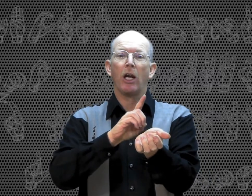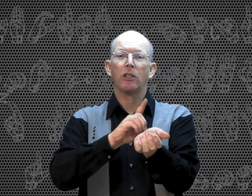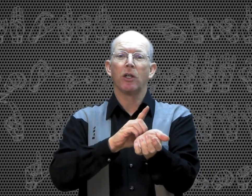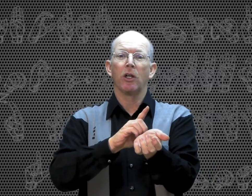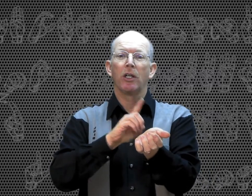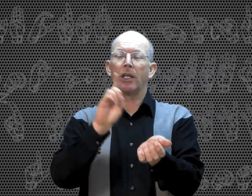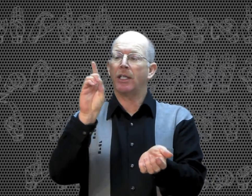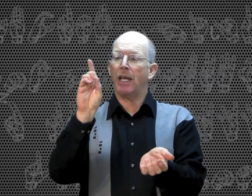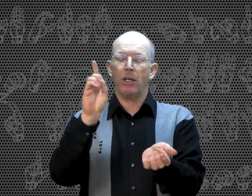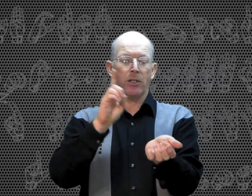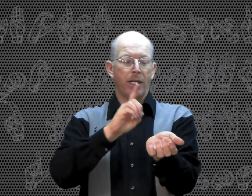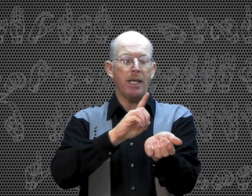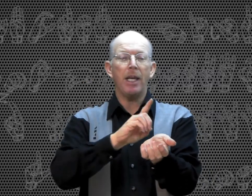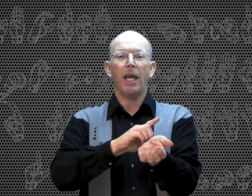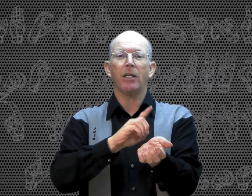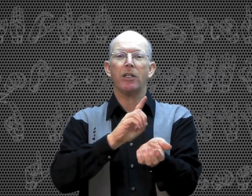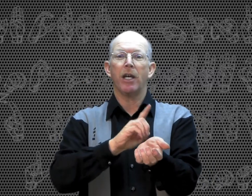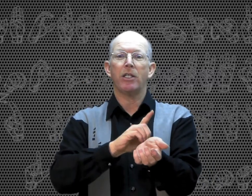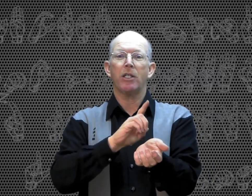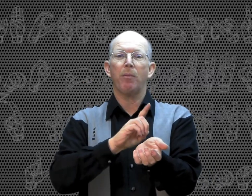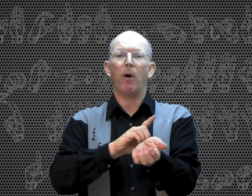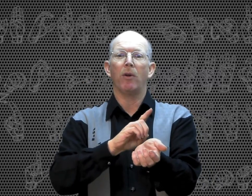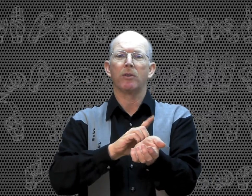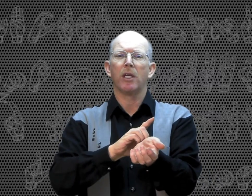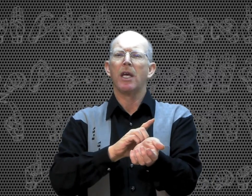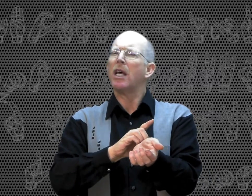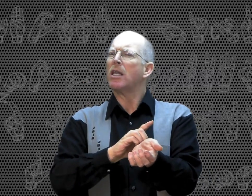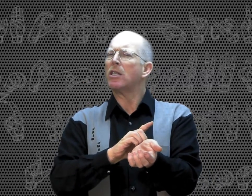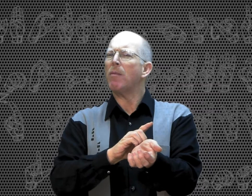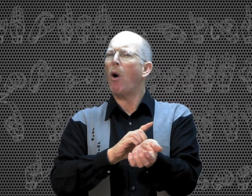DOCTOR – Take you D and you touch the pulse.